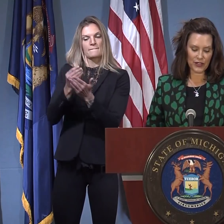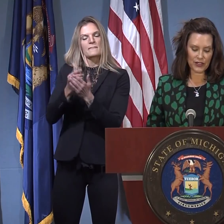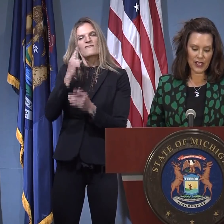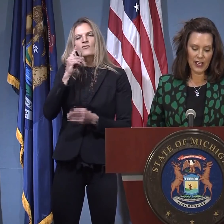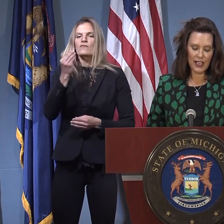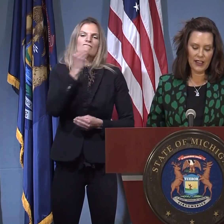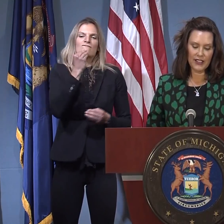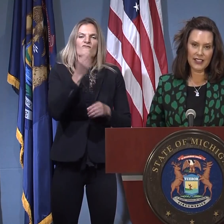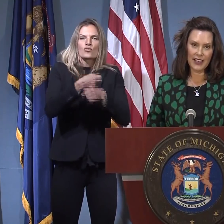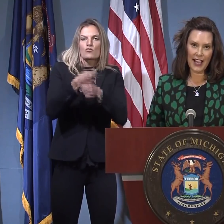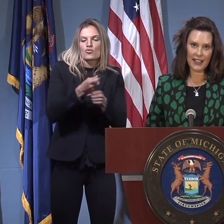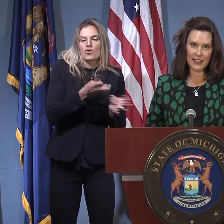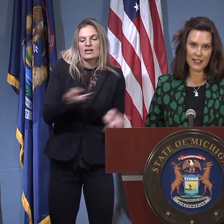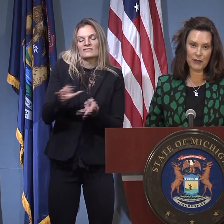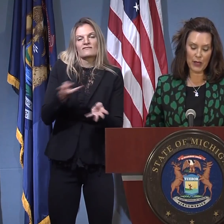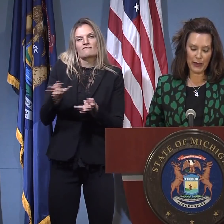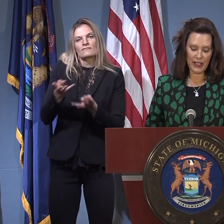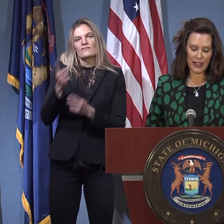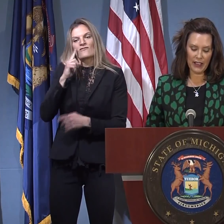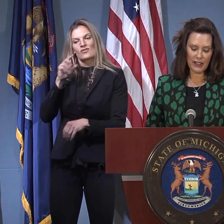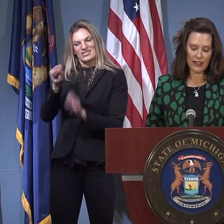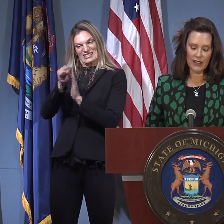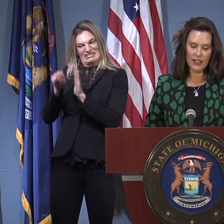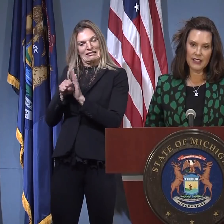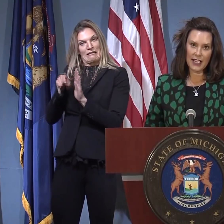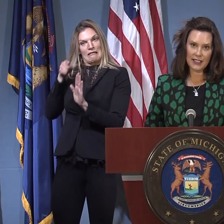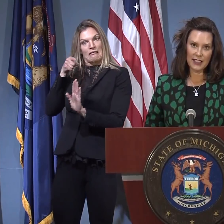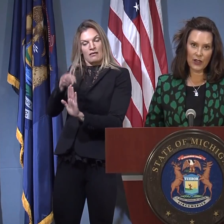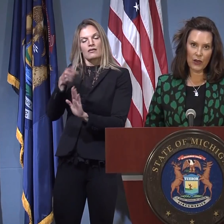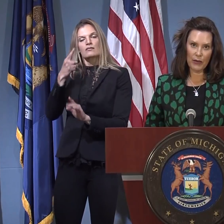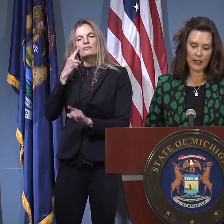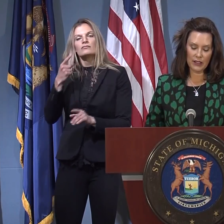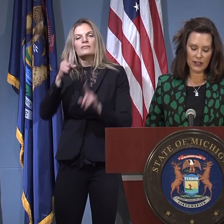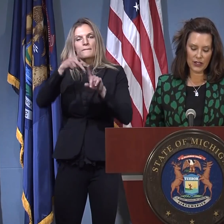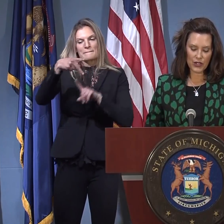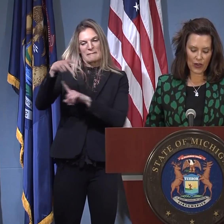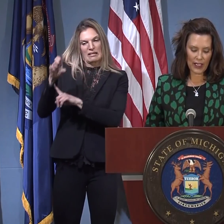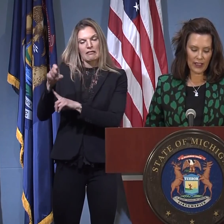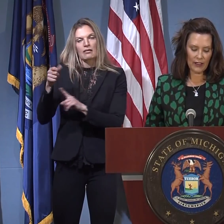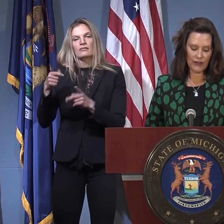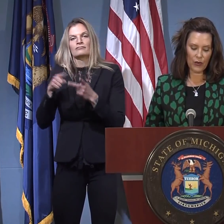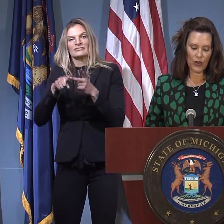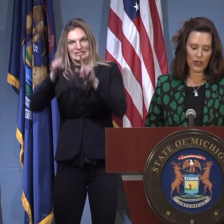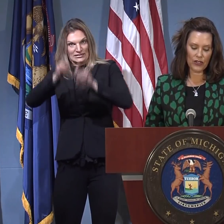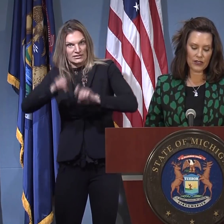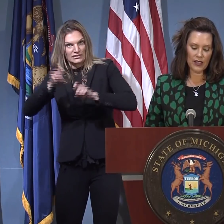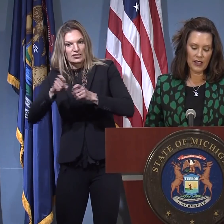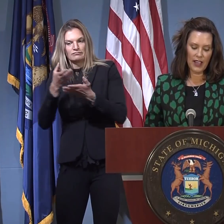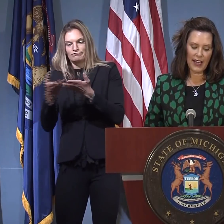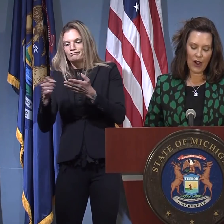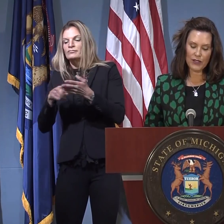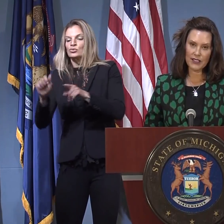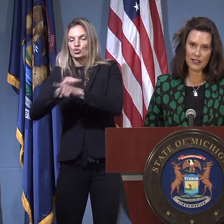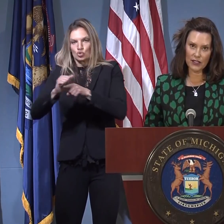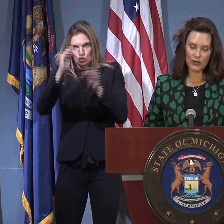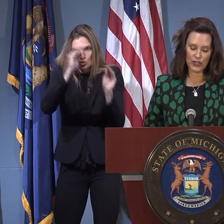THE $15 MILLION GRANT PROGRAM WILL HELP OUR FARMERS AND FOOD PROCESSORS IN THE STATE ACCESS